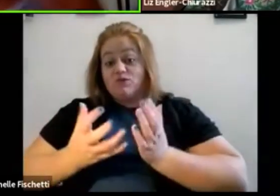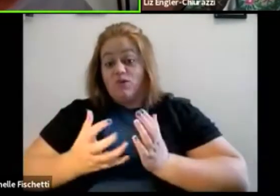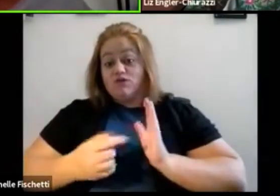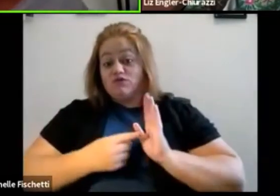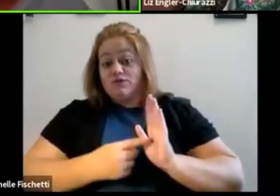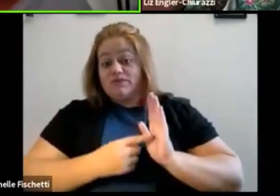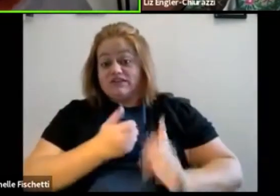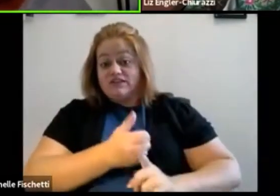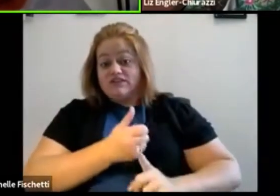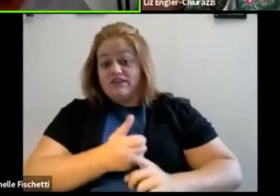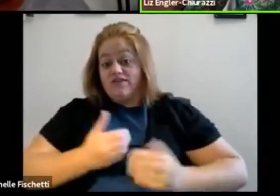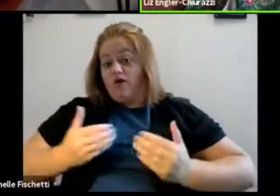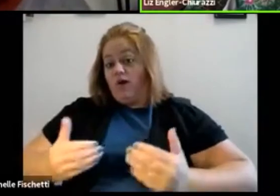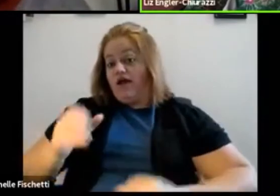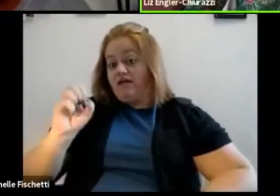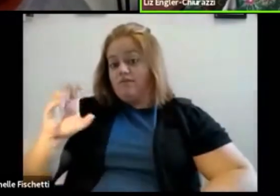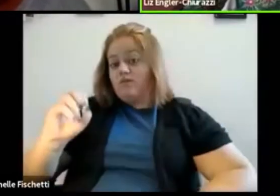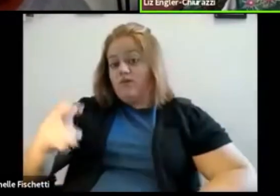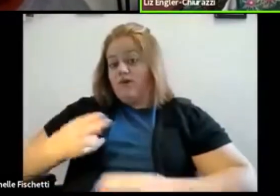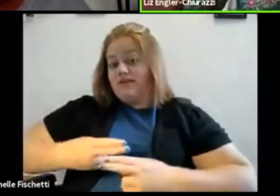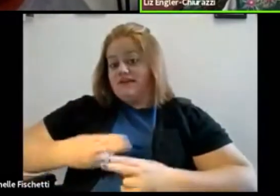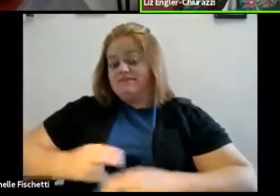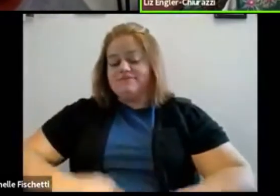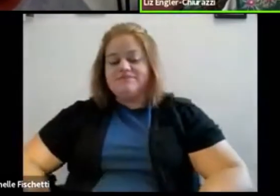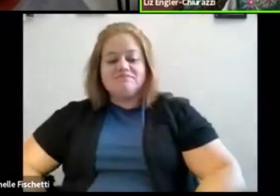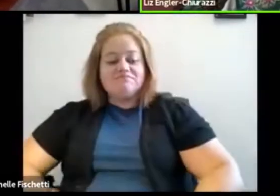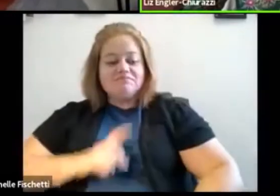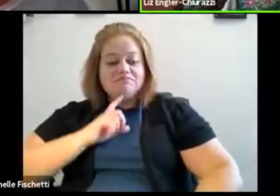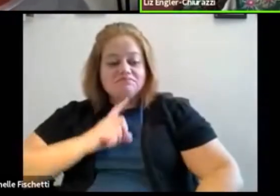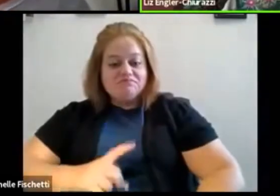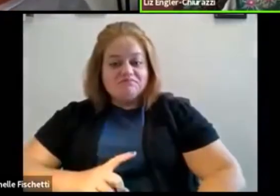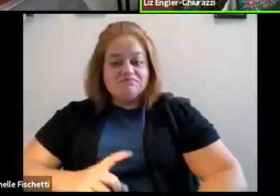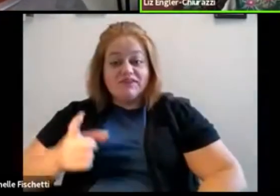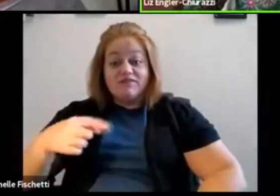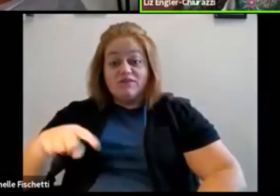ahead and do that. Yeah I think for anybody on the chat